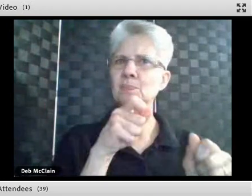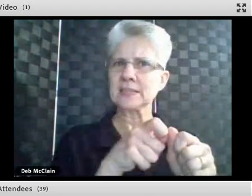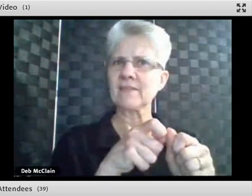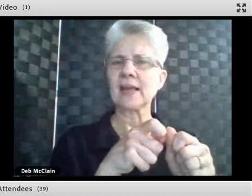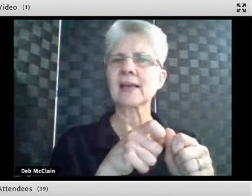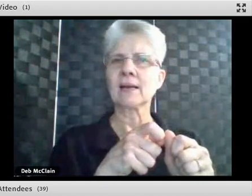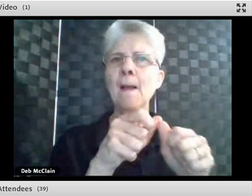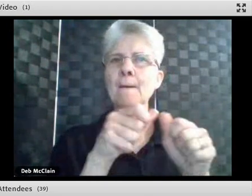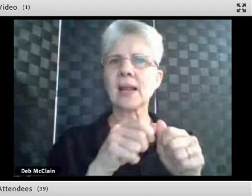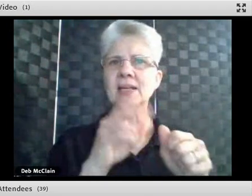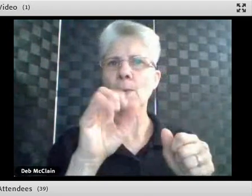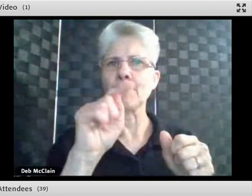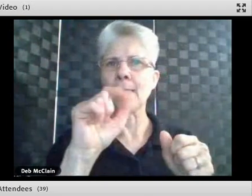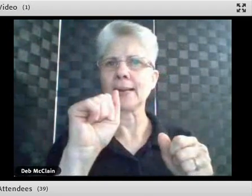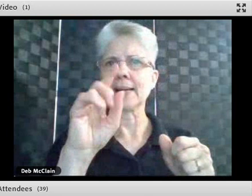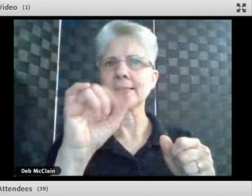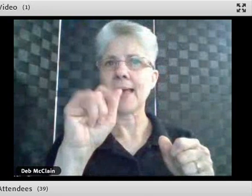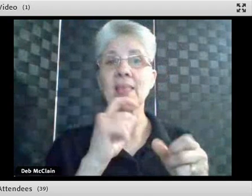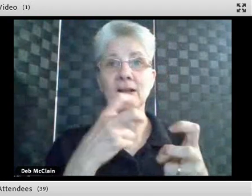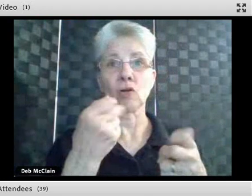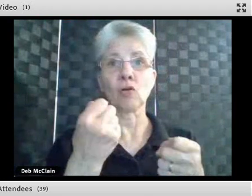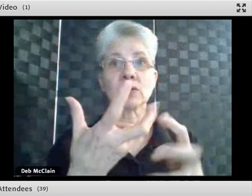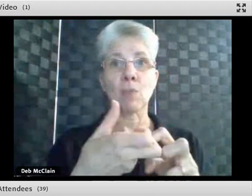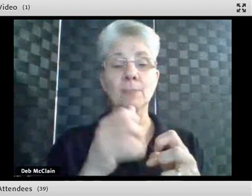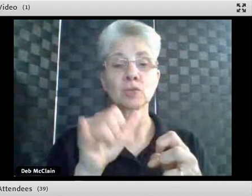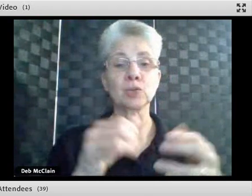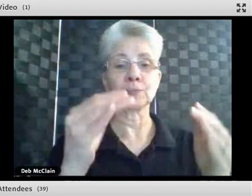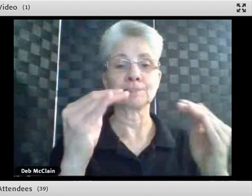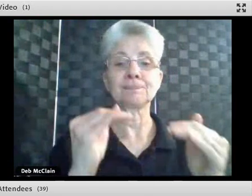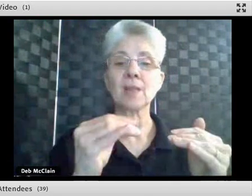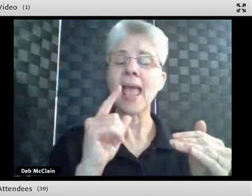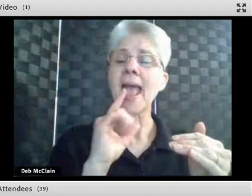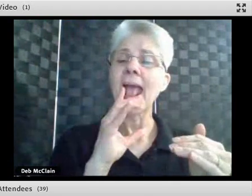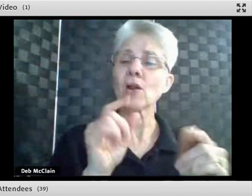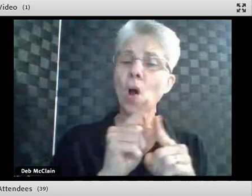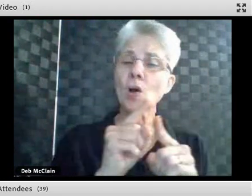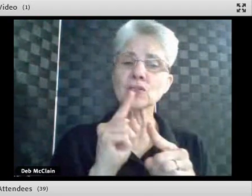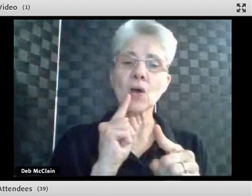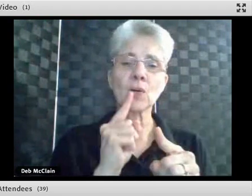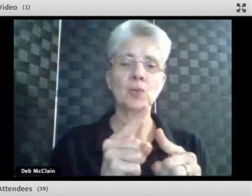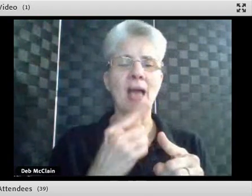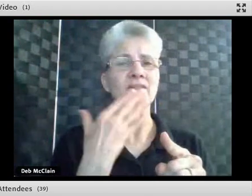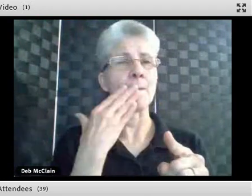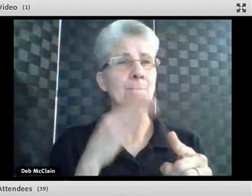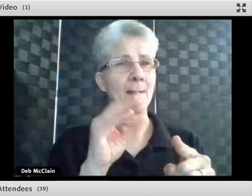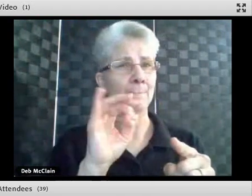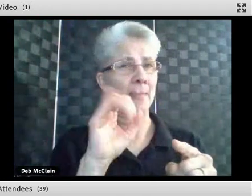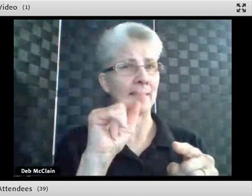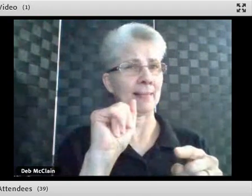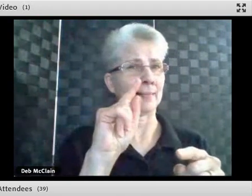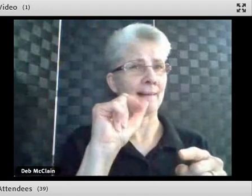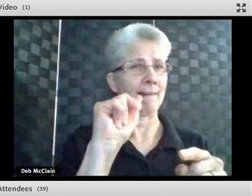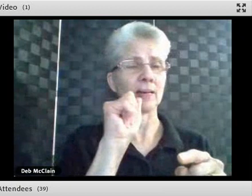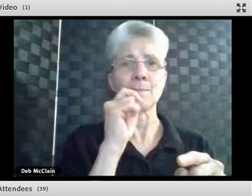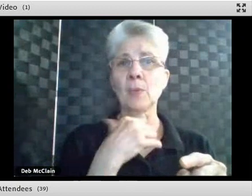and that can cause problems down the road as well. And also we can create poor metadata because sometimes we don't have metadata